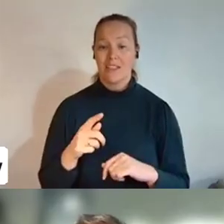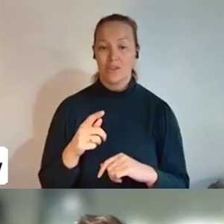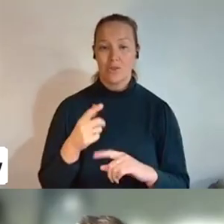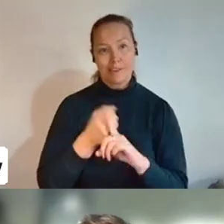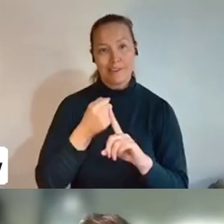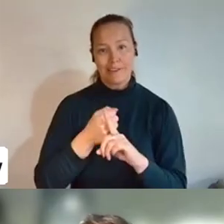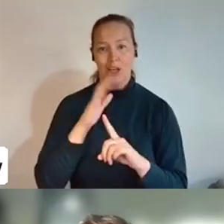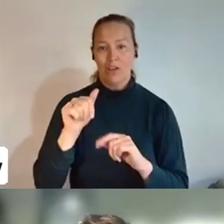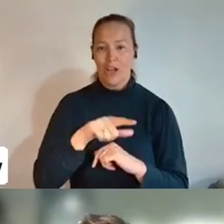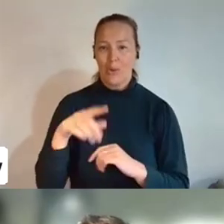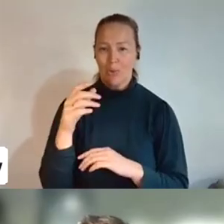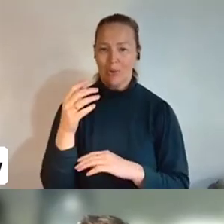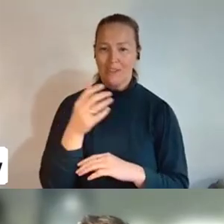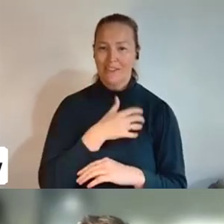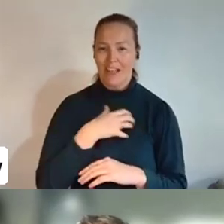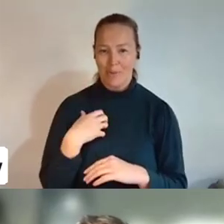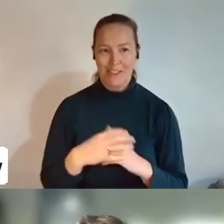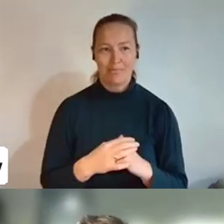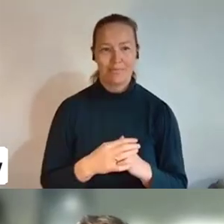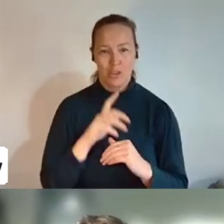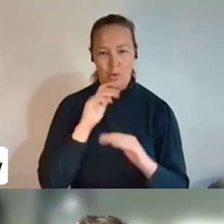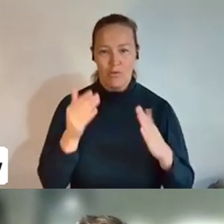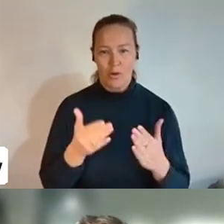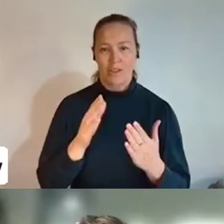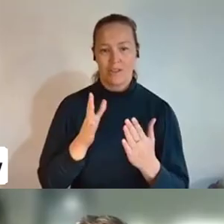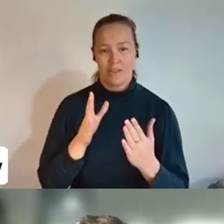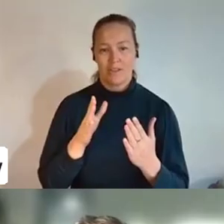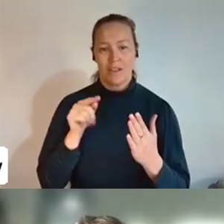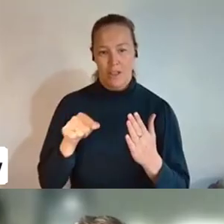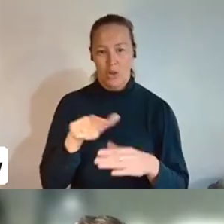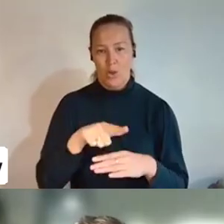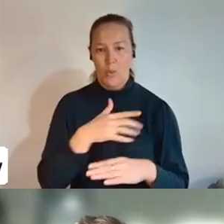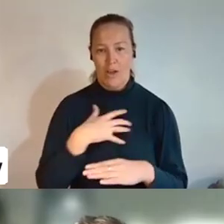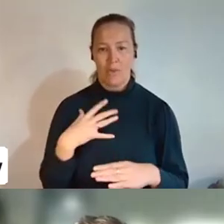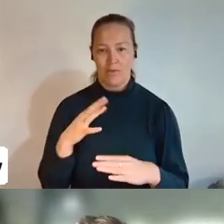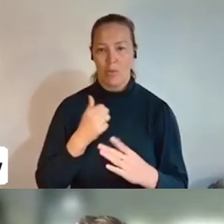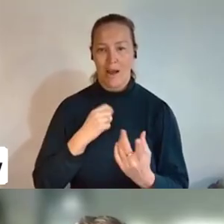so that's what I'm going to focus on in my response to the question. So when we think of